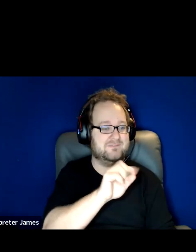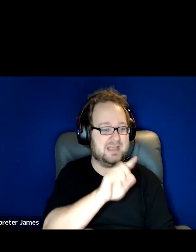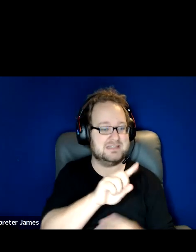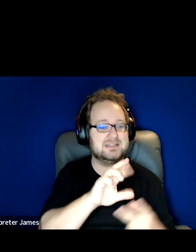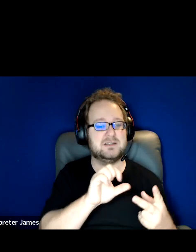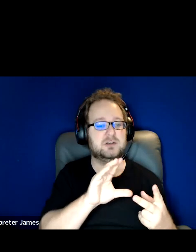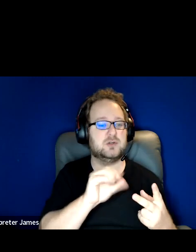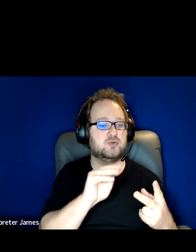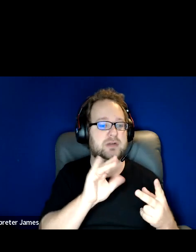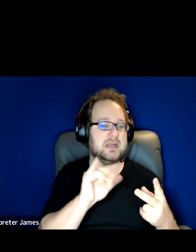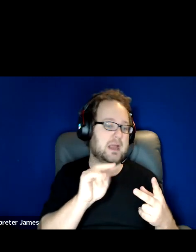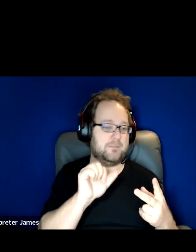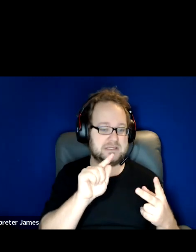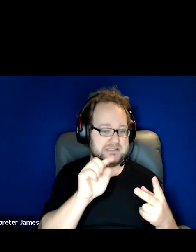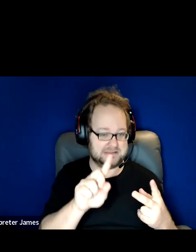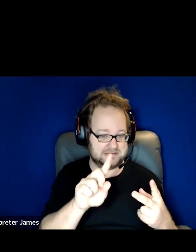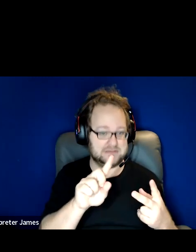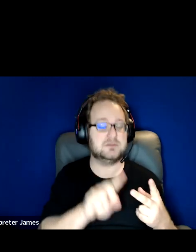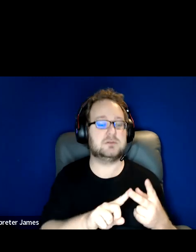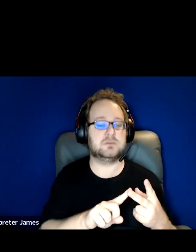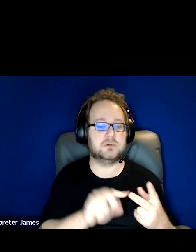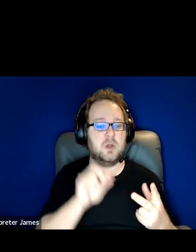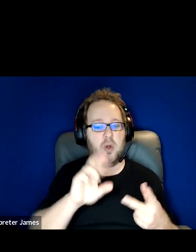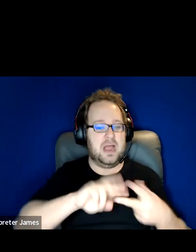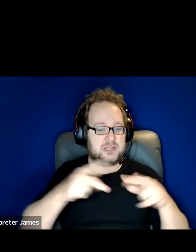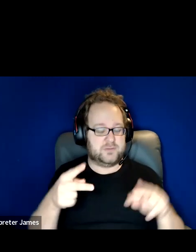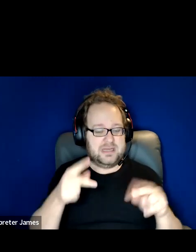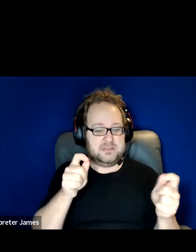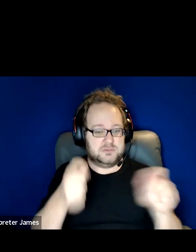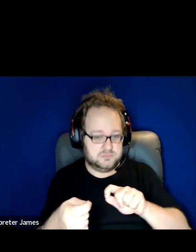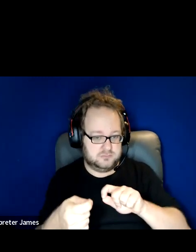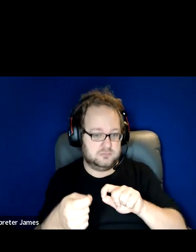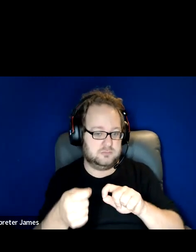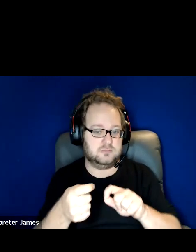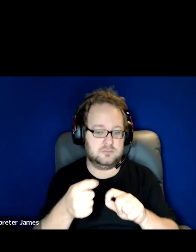Act inactivated influenza vaccines and preferred and